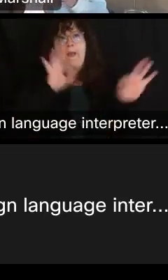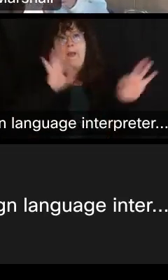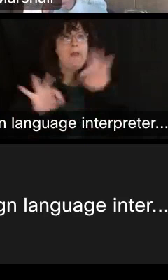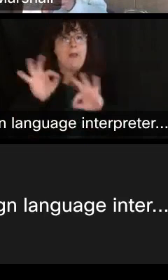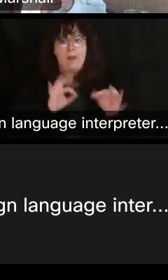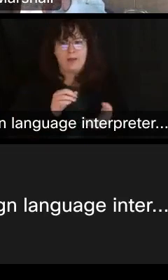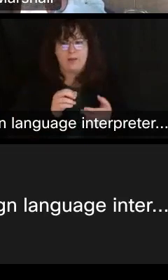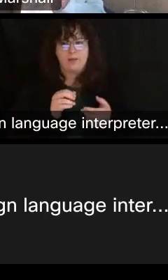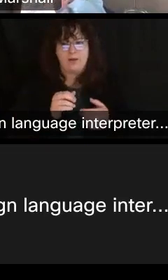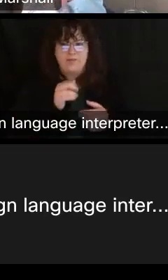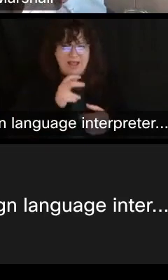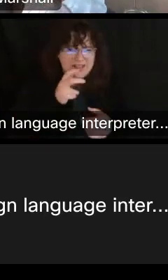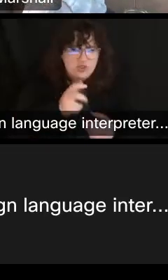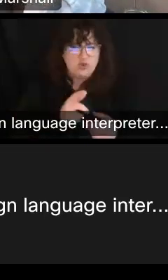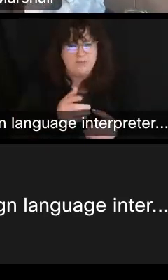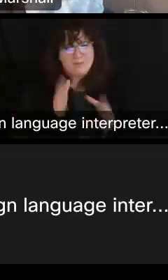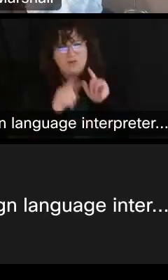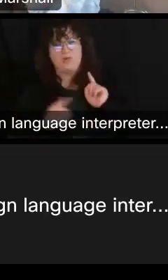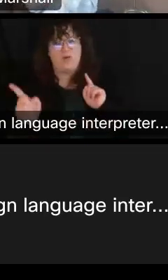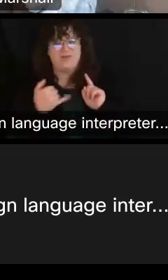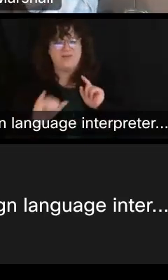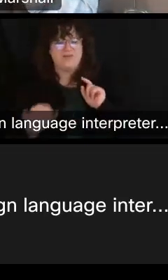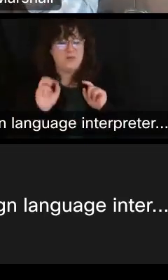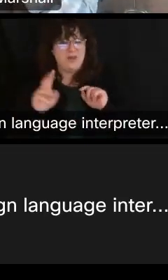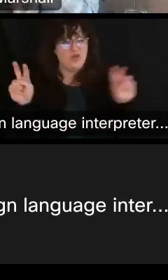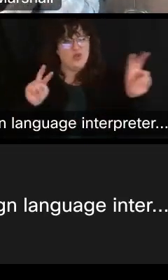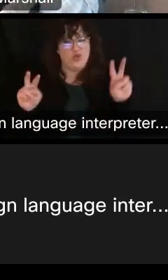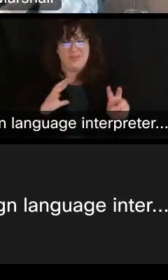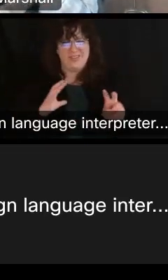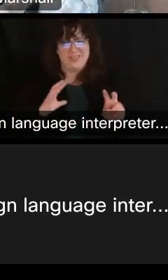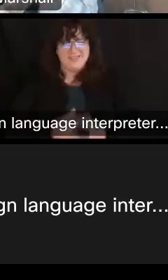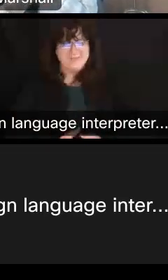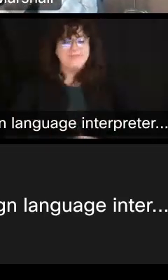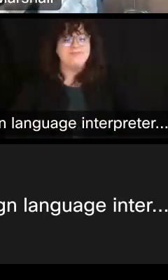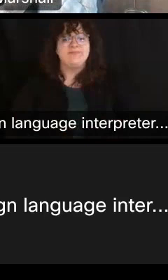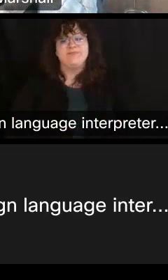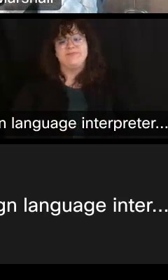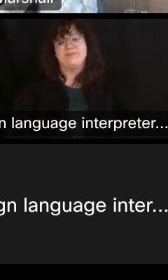to you but I'm paying attention to you. The reason that you can... Next slide, please.